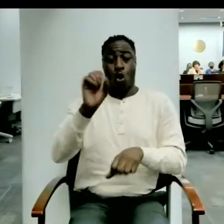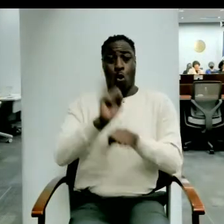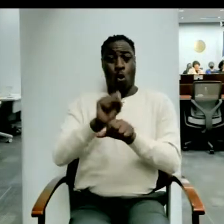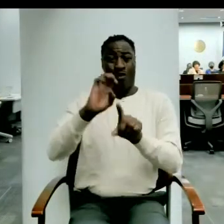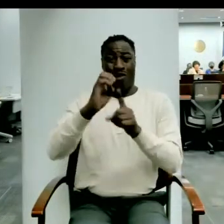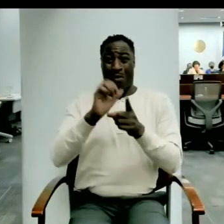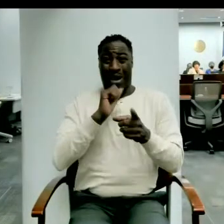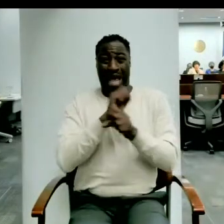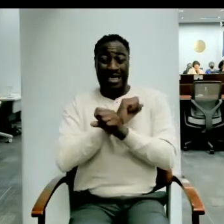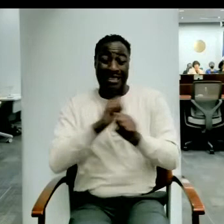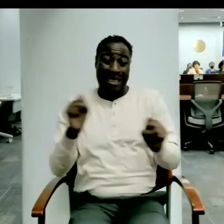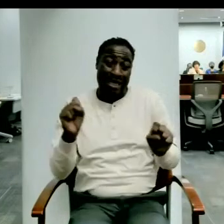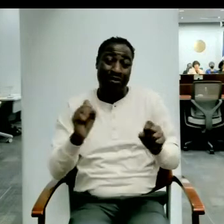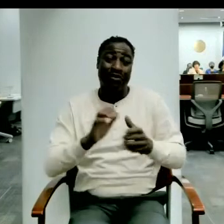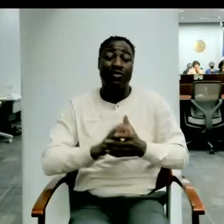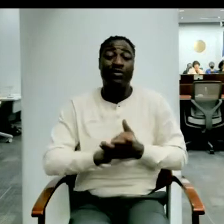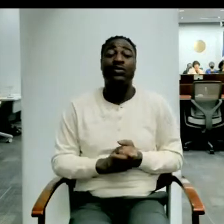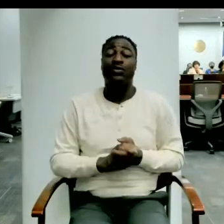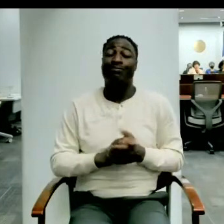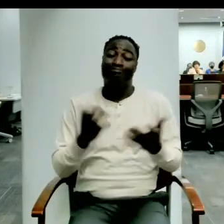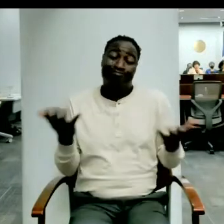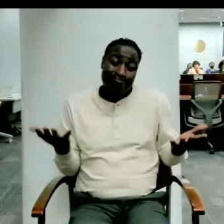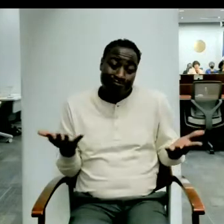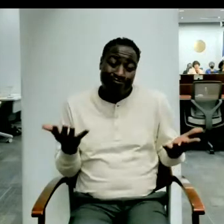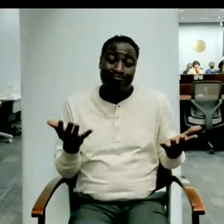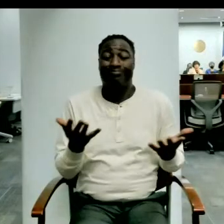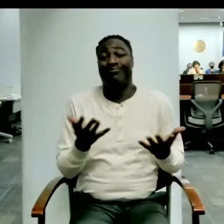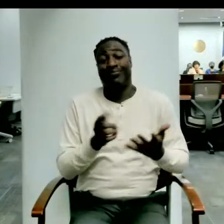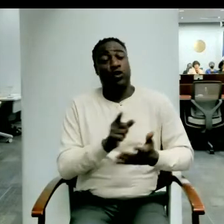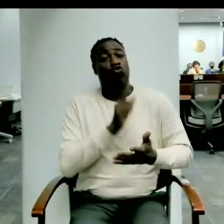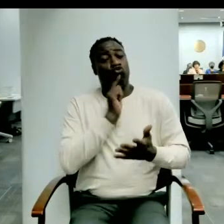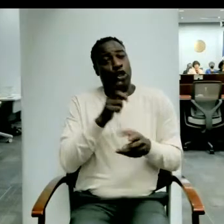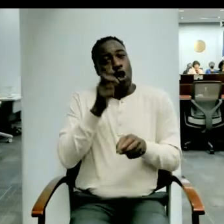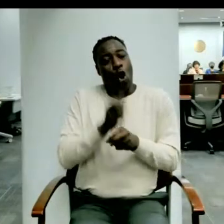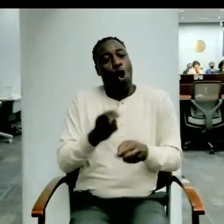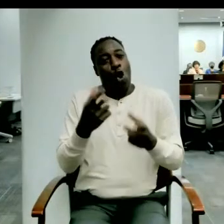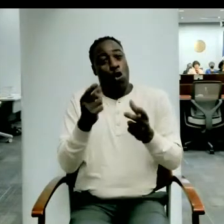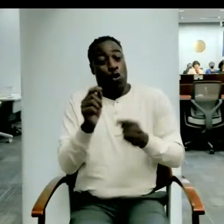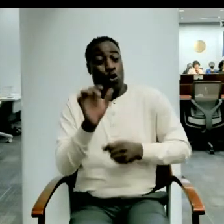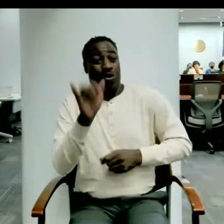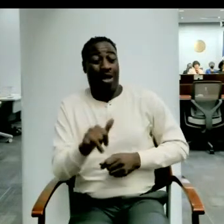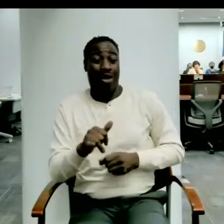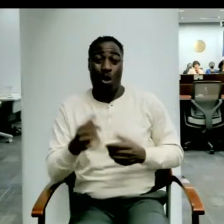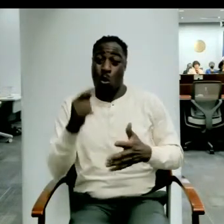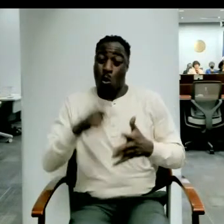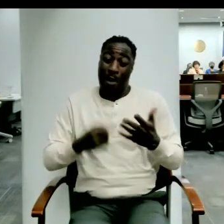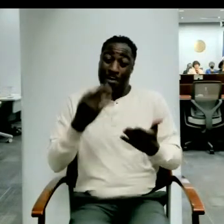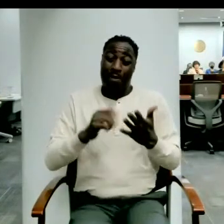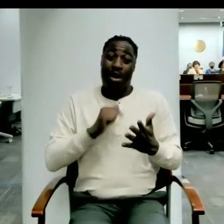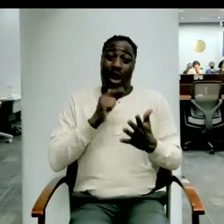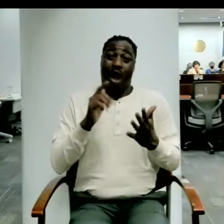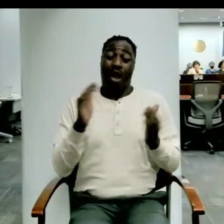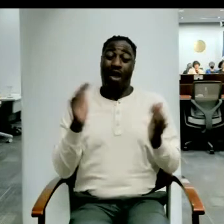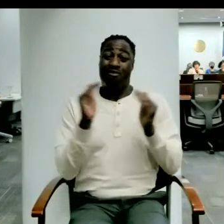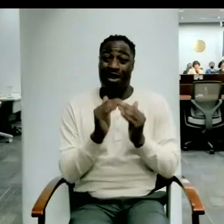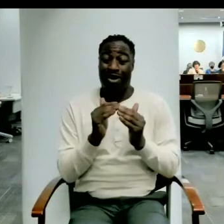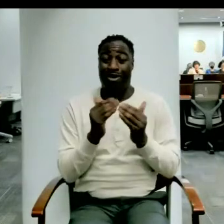Otherwise indoctrine of employment will is at play. What may be unfair and immoral still may be very legal.